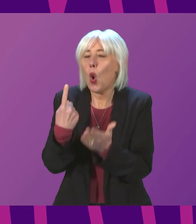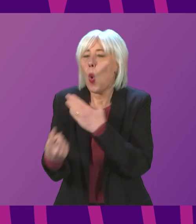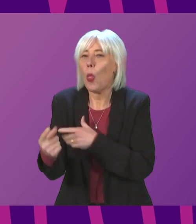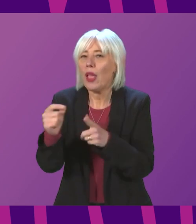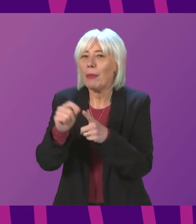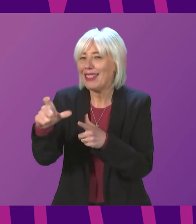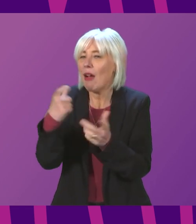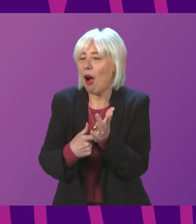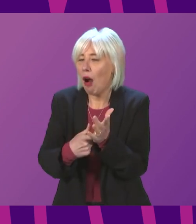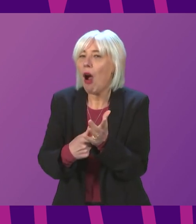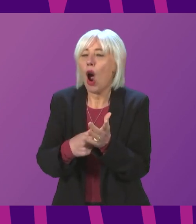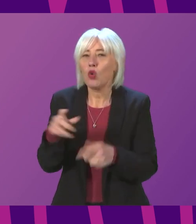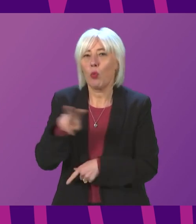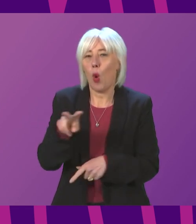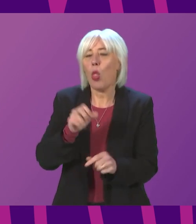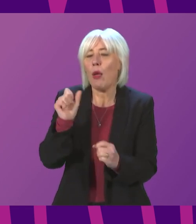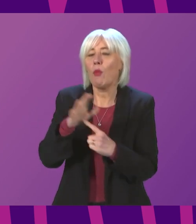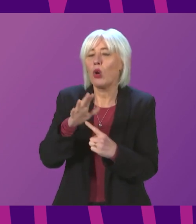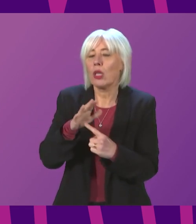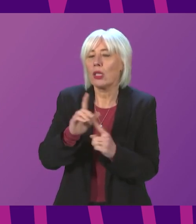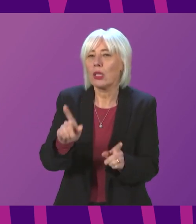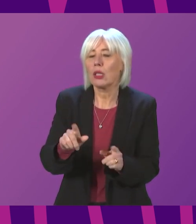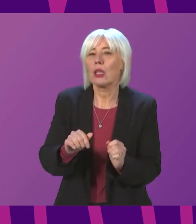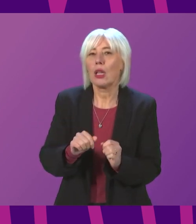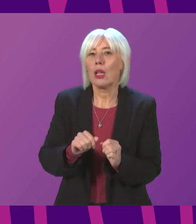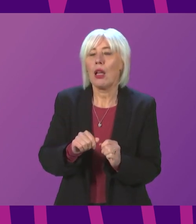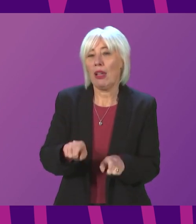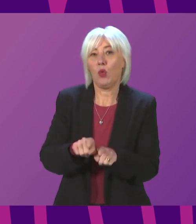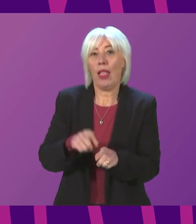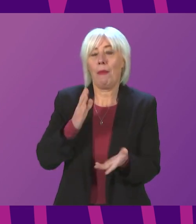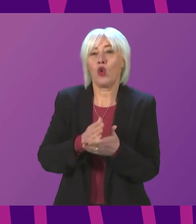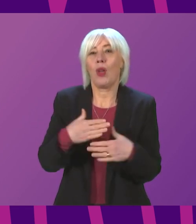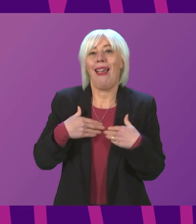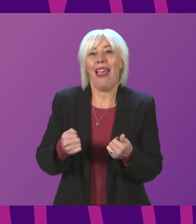Those are important points, and I will make sure that the health secretary sets out the